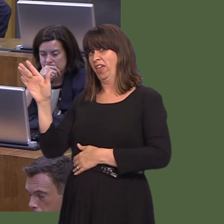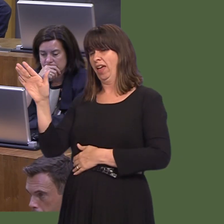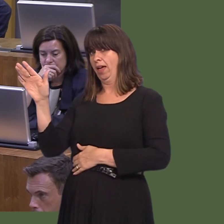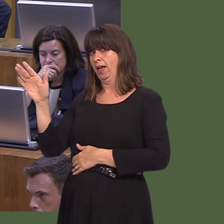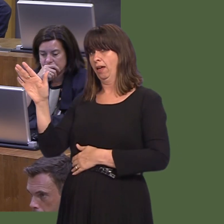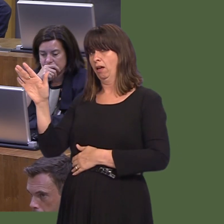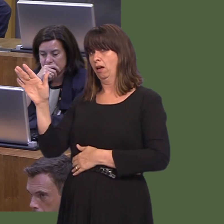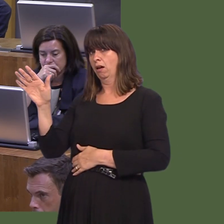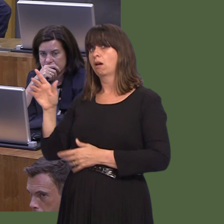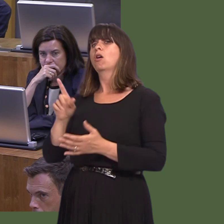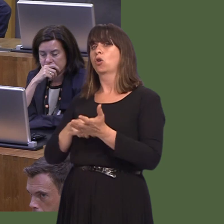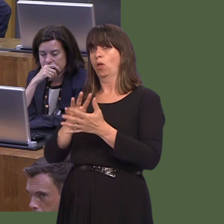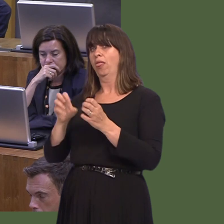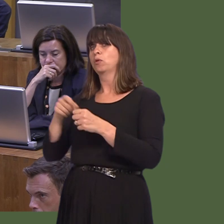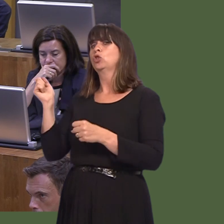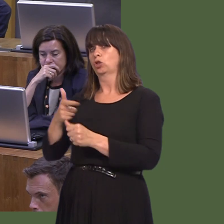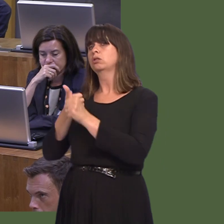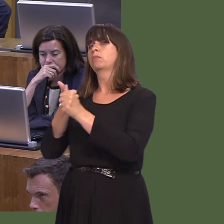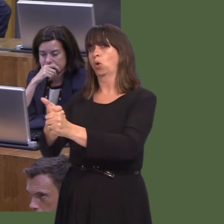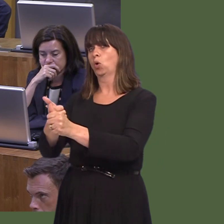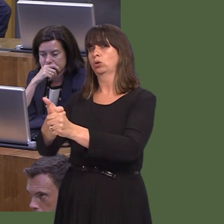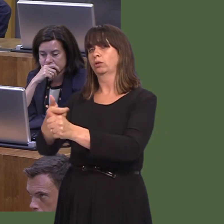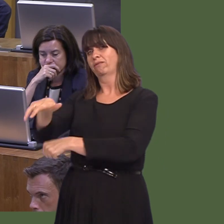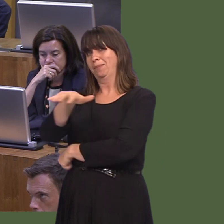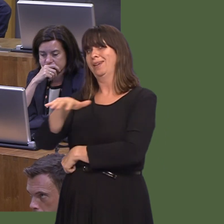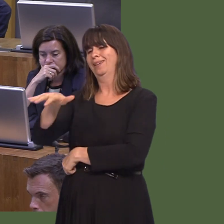we would expect the health board to provide support to the families affected and to seek